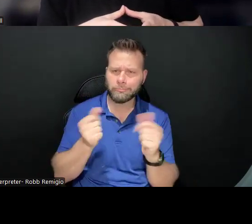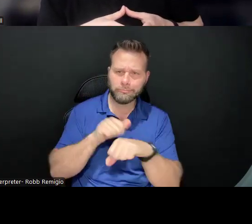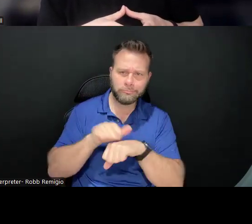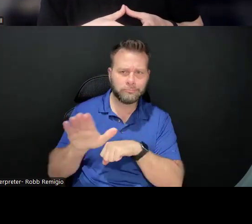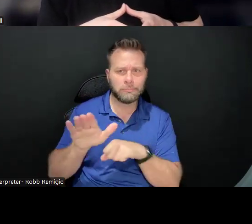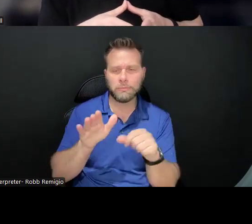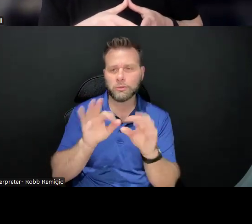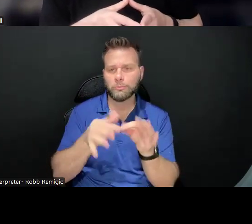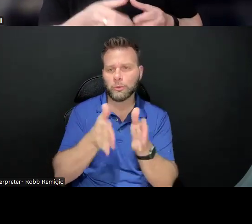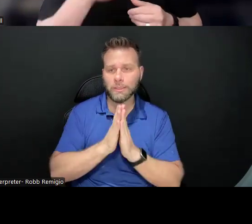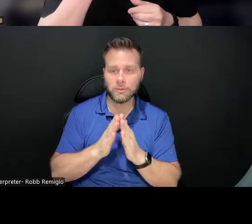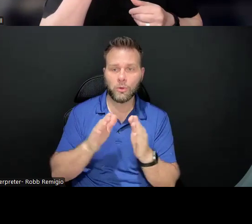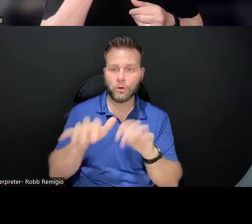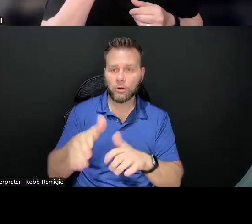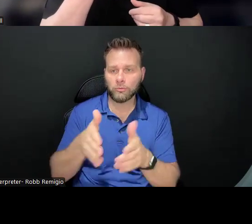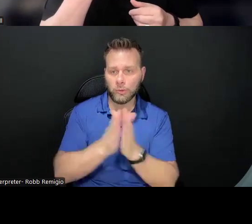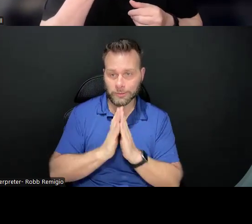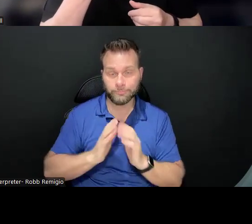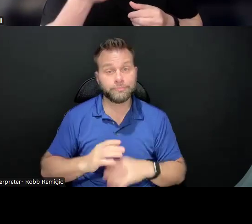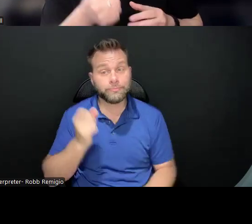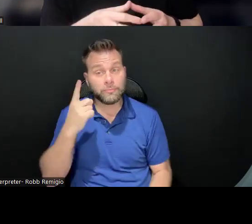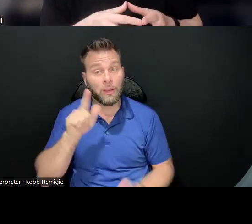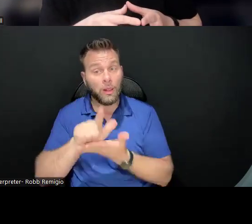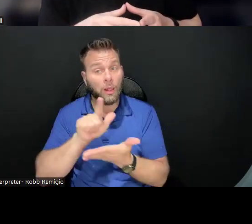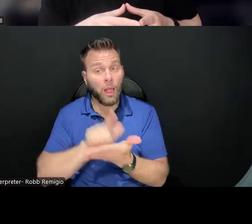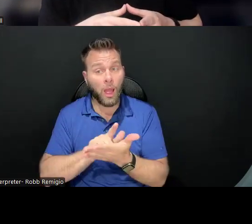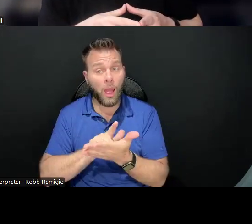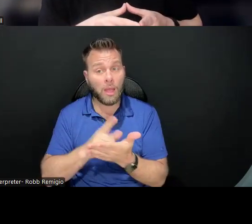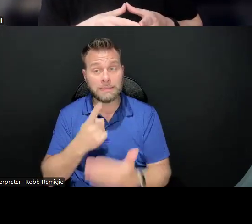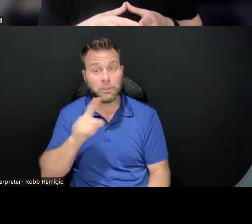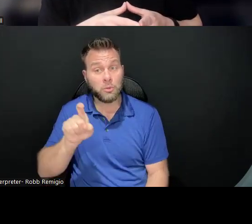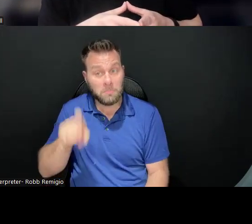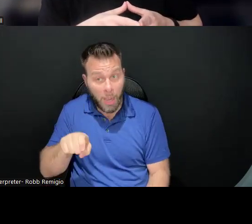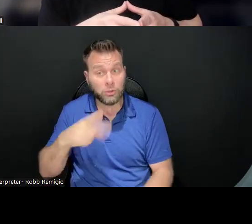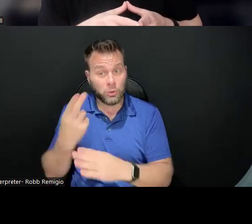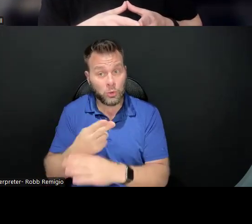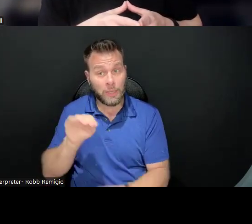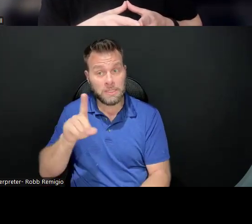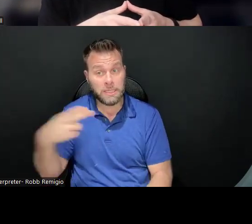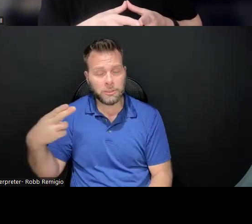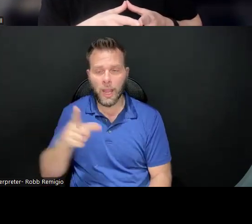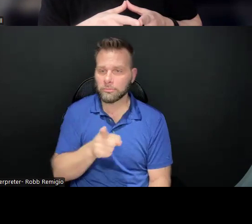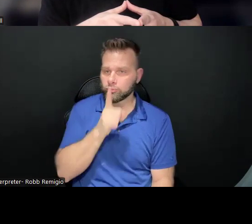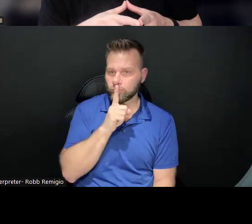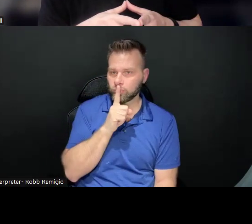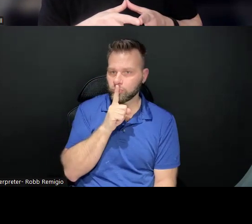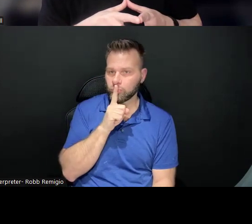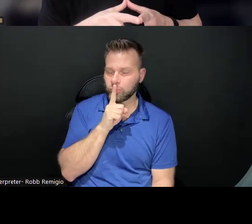I want to say something else There is no law that says you have to go through the Deaf and Hard of Hearing to get